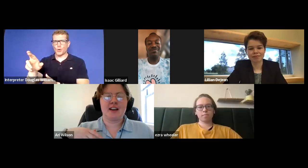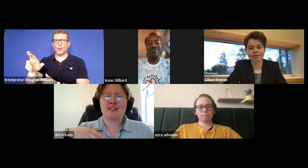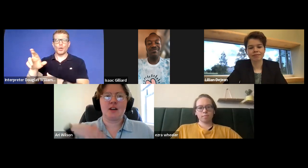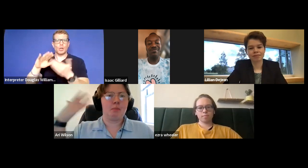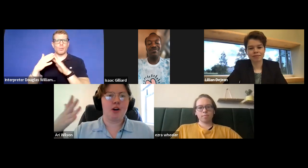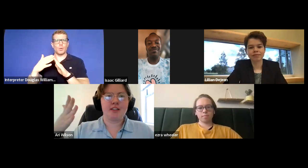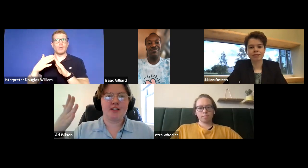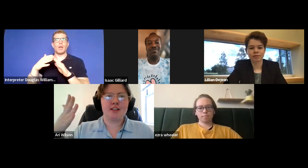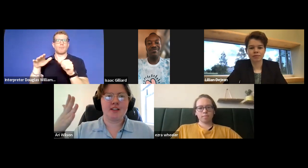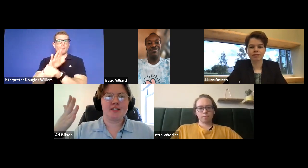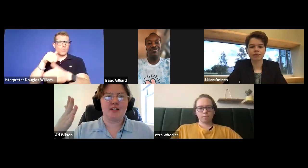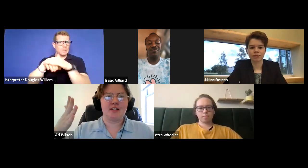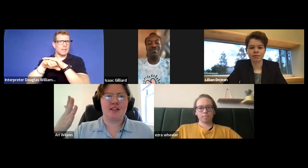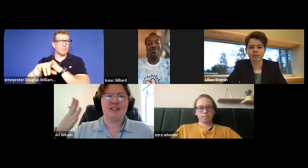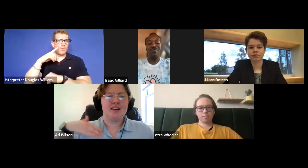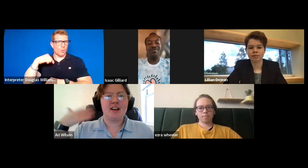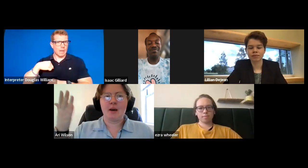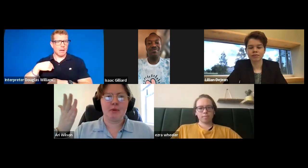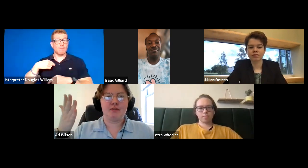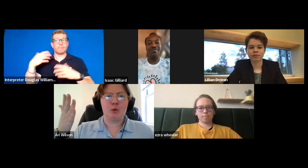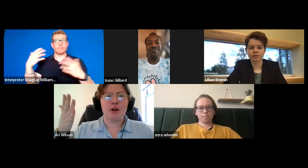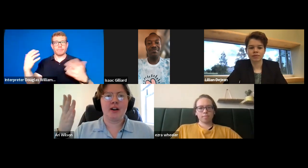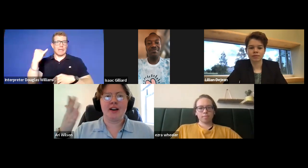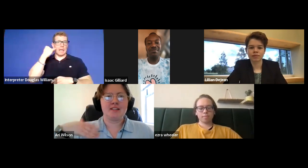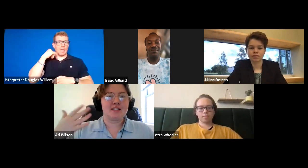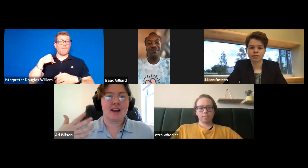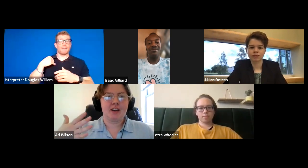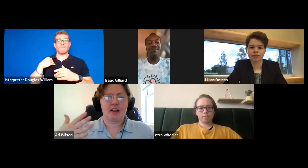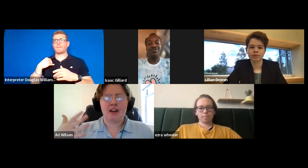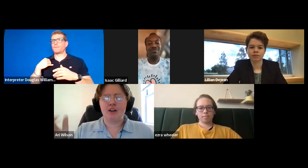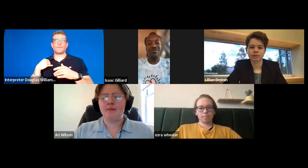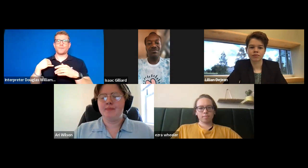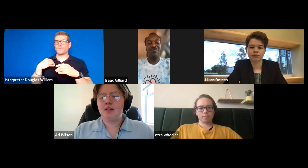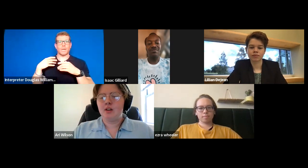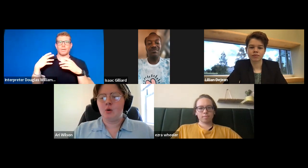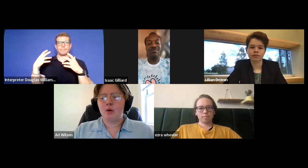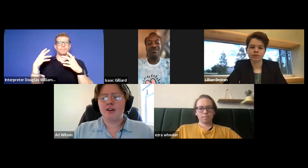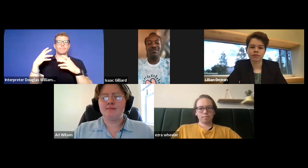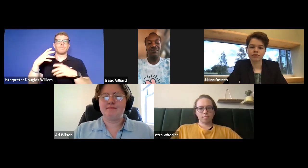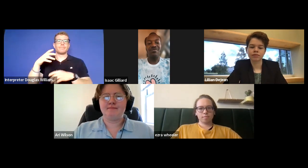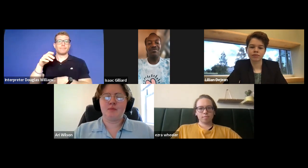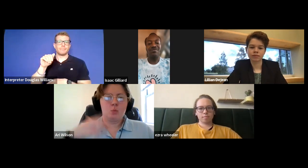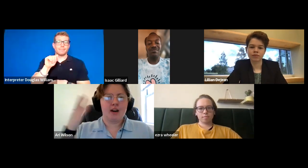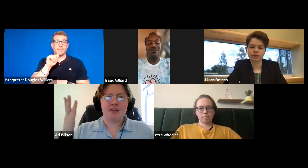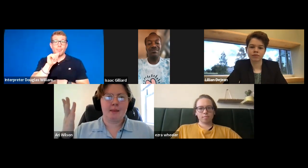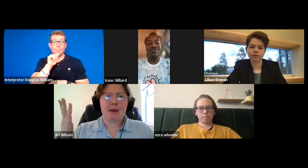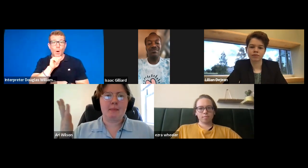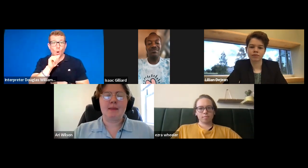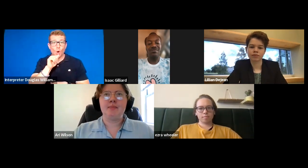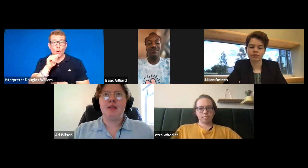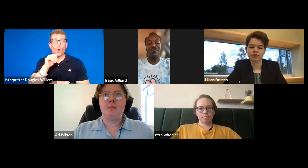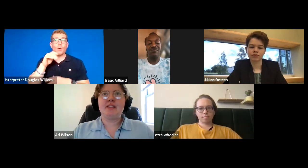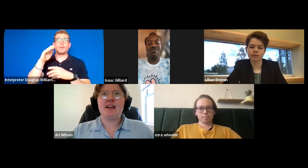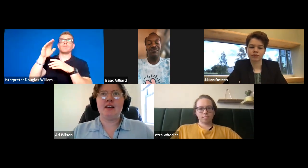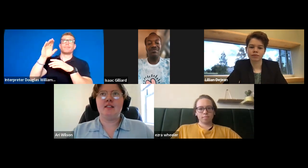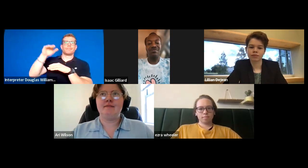Whether that's a bar that's on an upper floor and doesn't have an elevator, or whatever that might be.